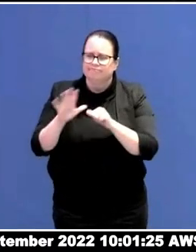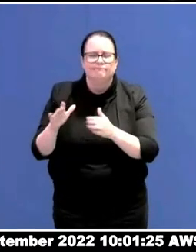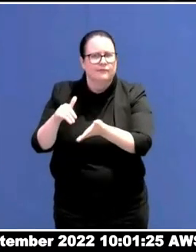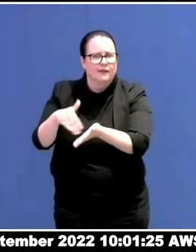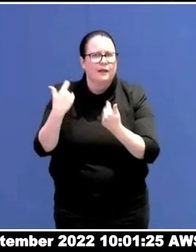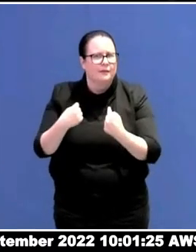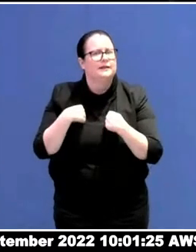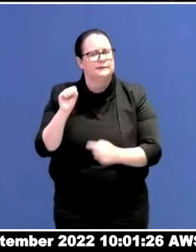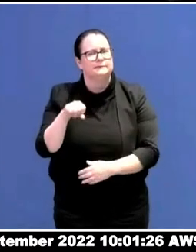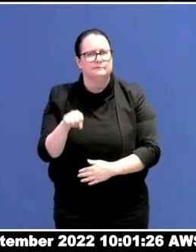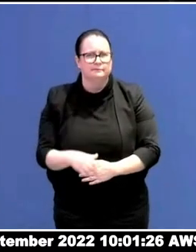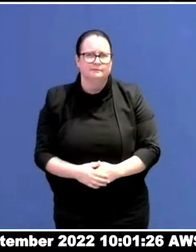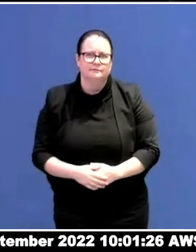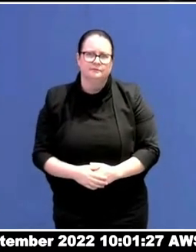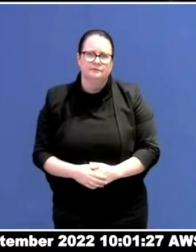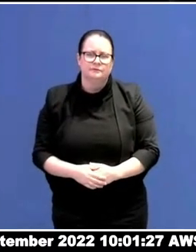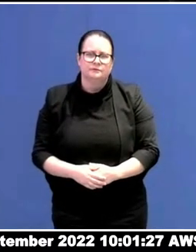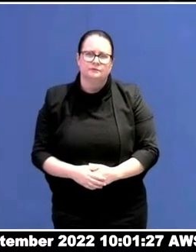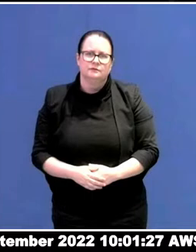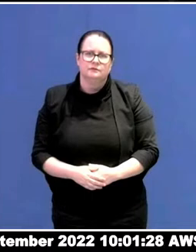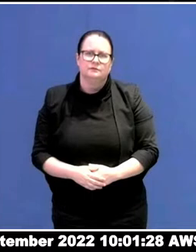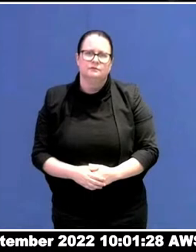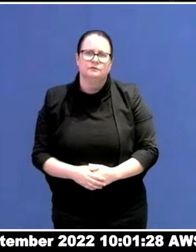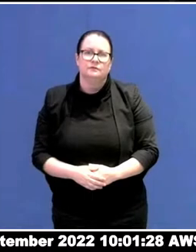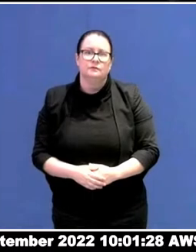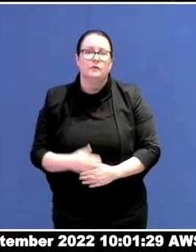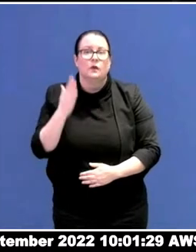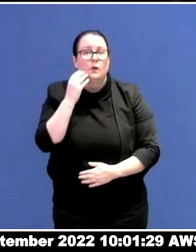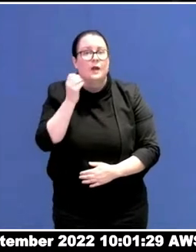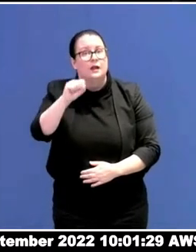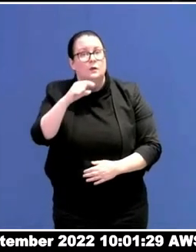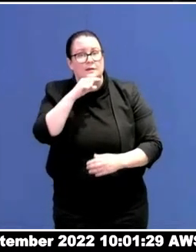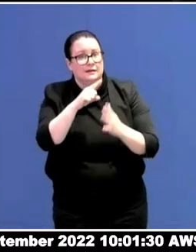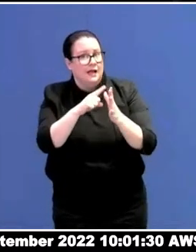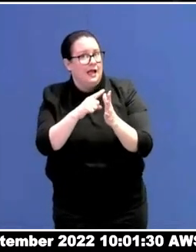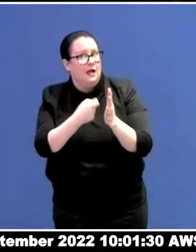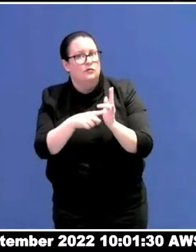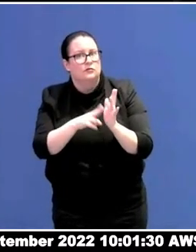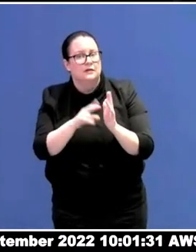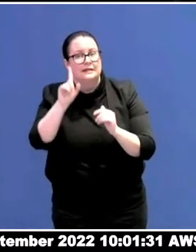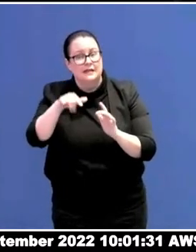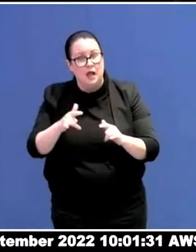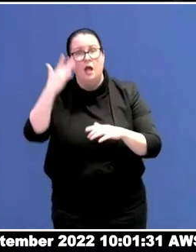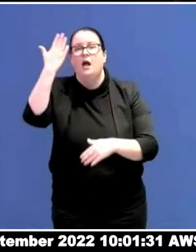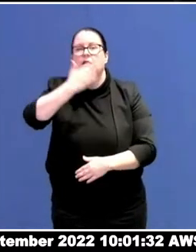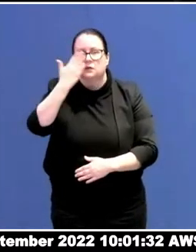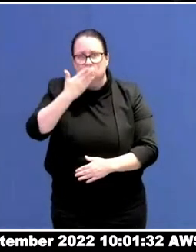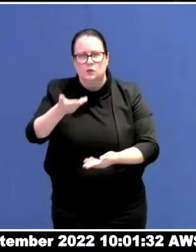When Aaron commenced high school, he was prescribed Dextroamphetamine.